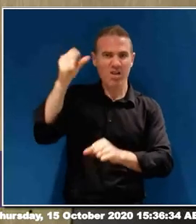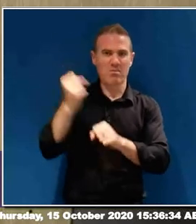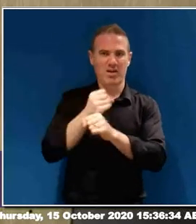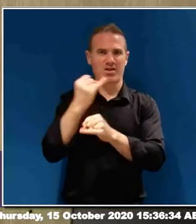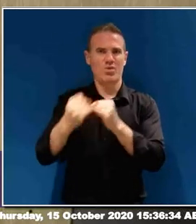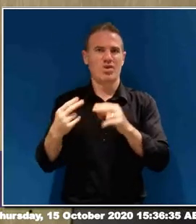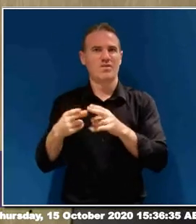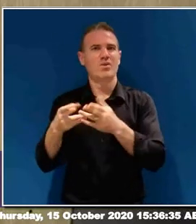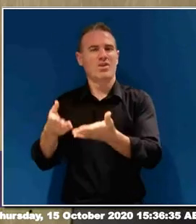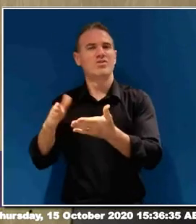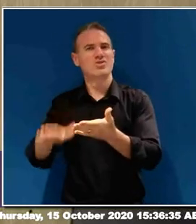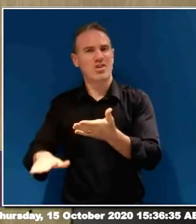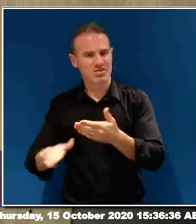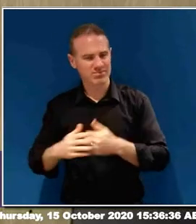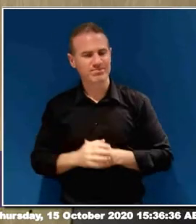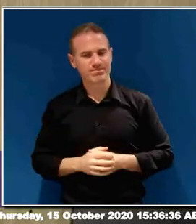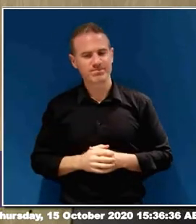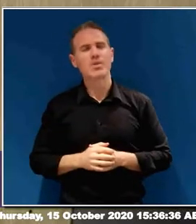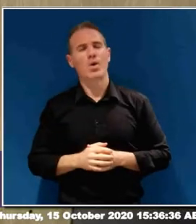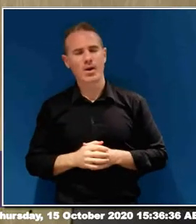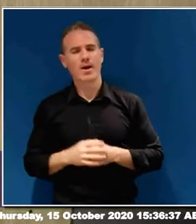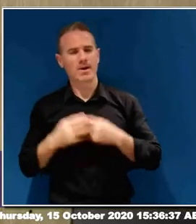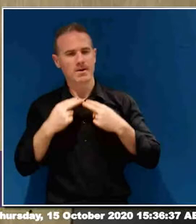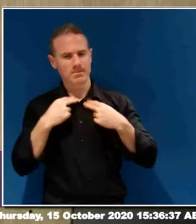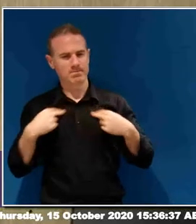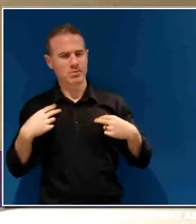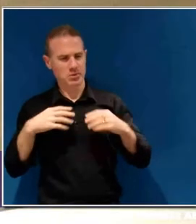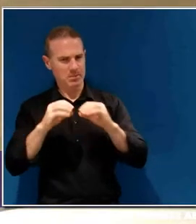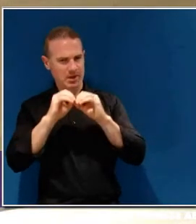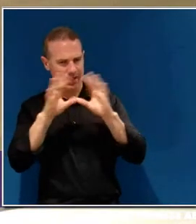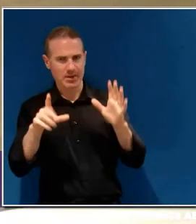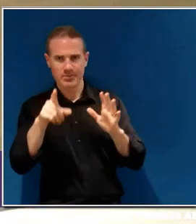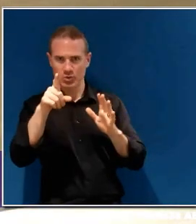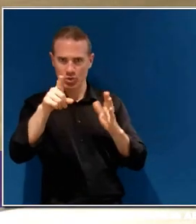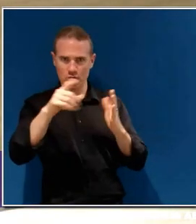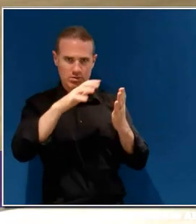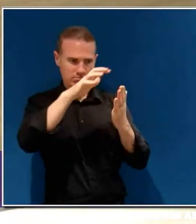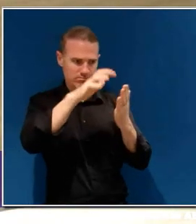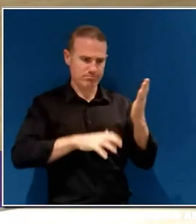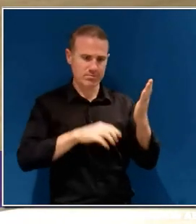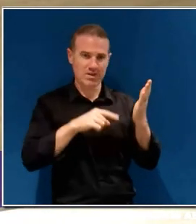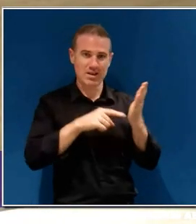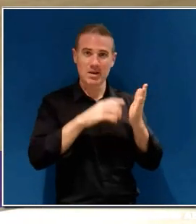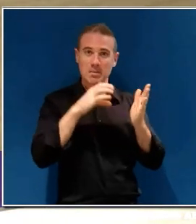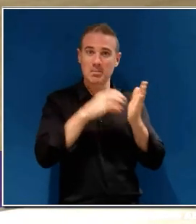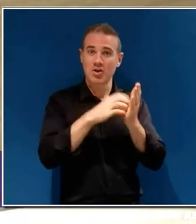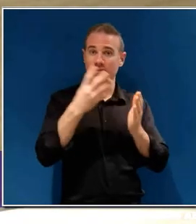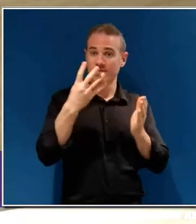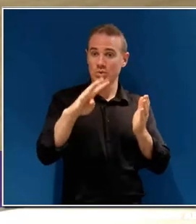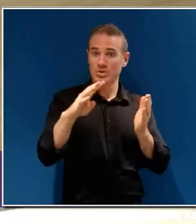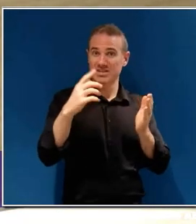paragraph 47 of your statement, you are talking about expulsions, yes? No.